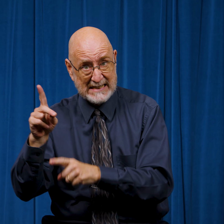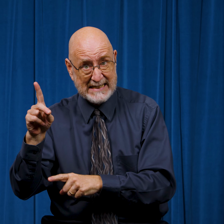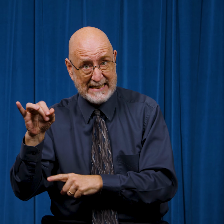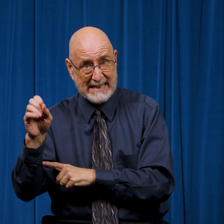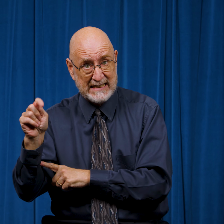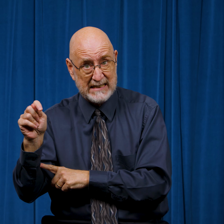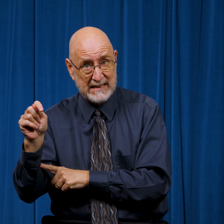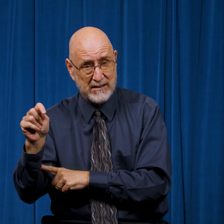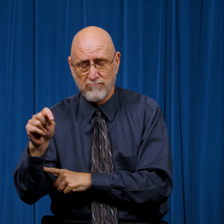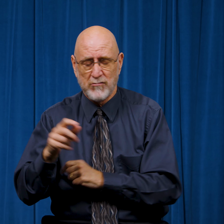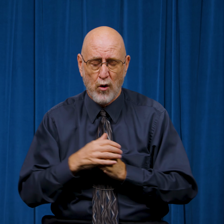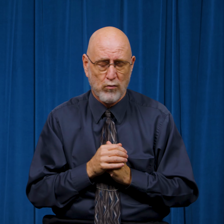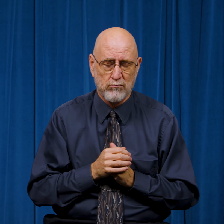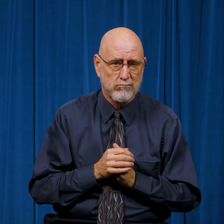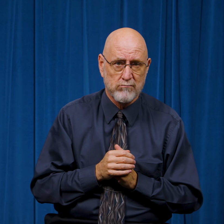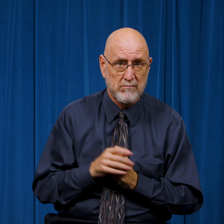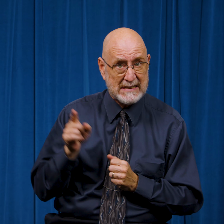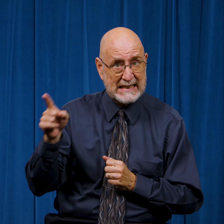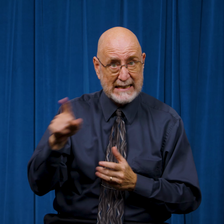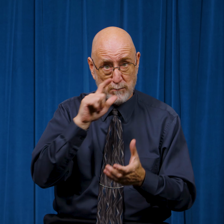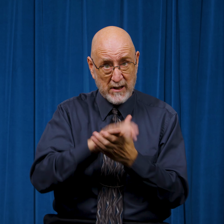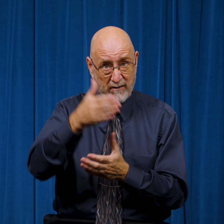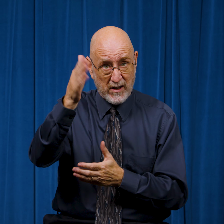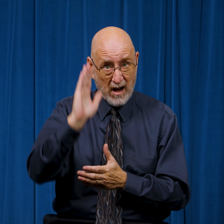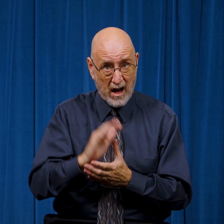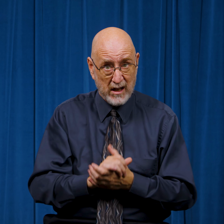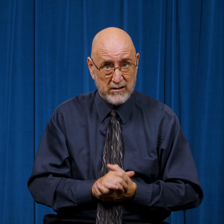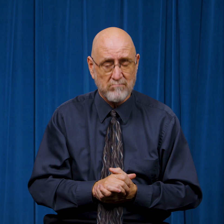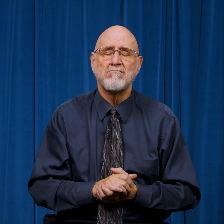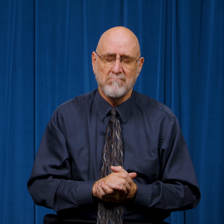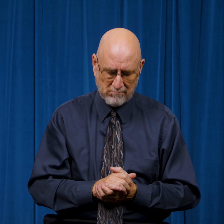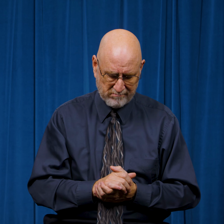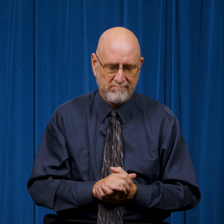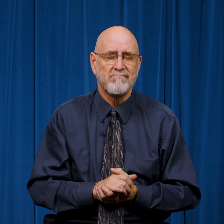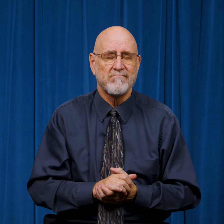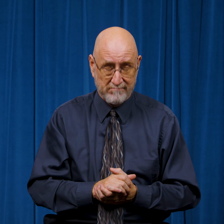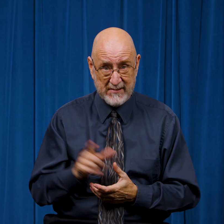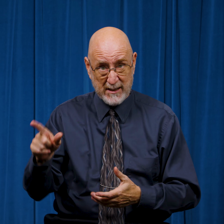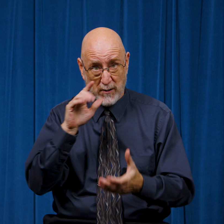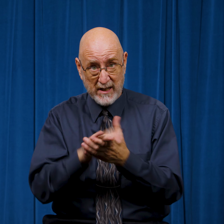No. Did Jefferson believe in God? Absolutely. Did he believe in the God of the Bible